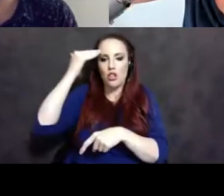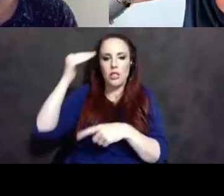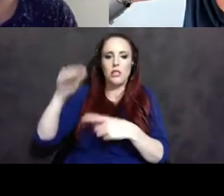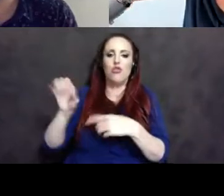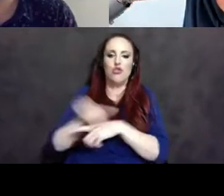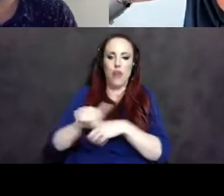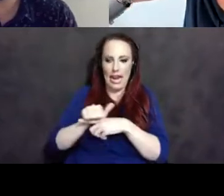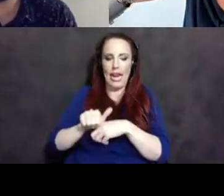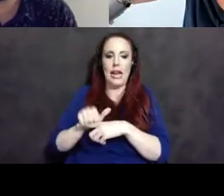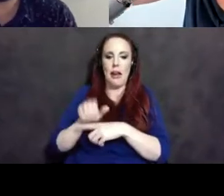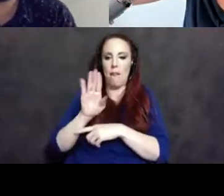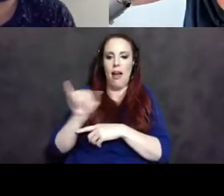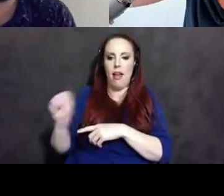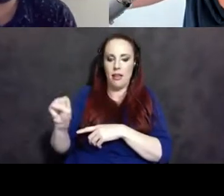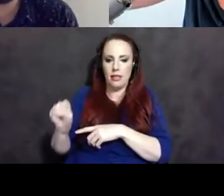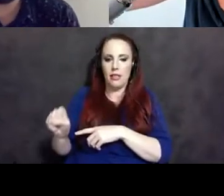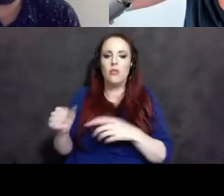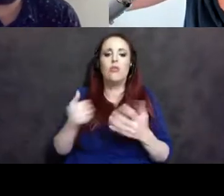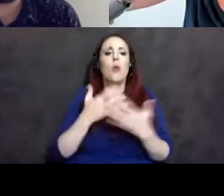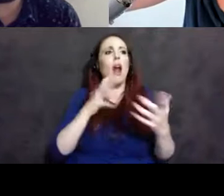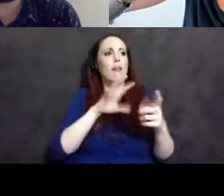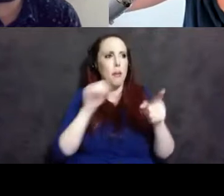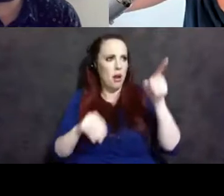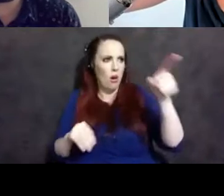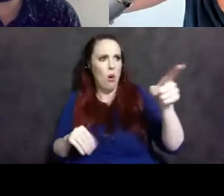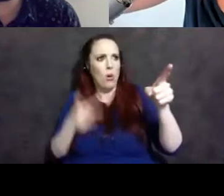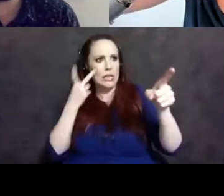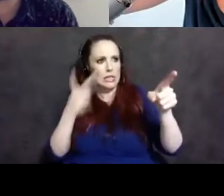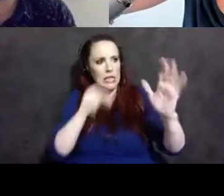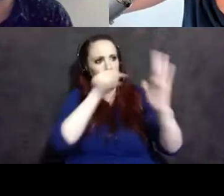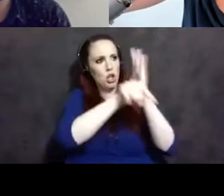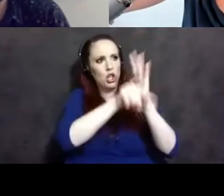are going from here and saying, well, we need to train our people around biases.